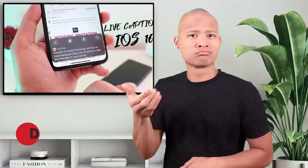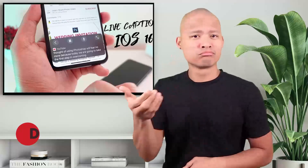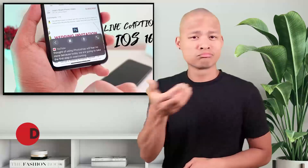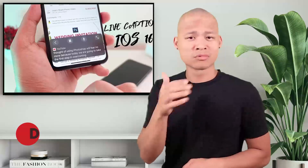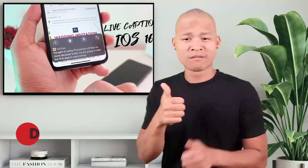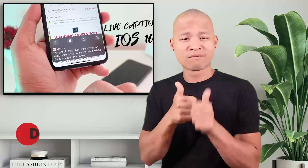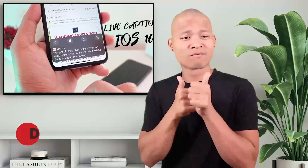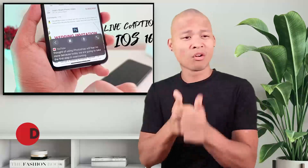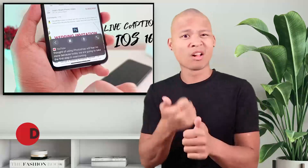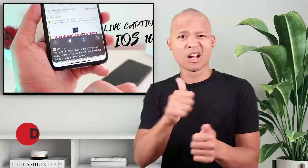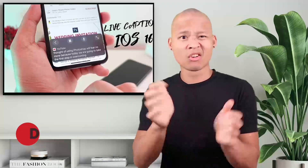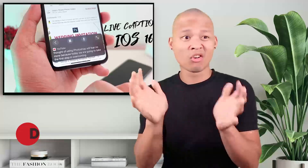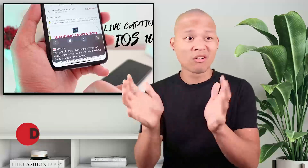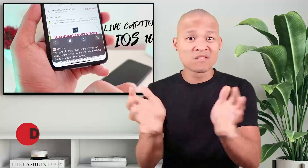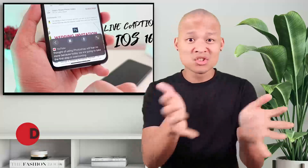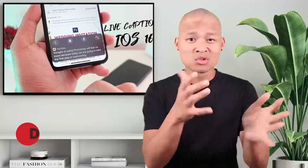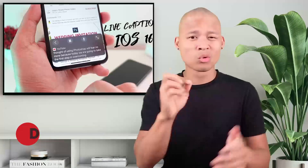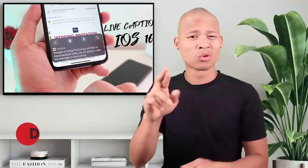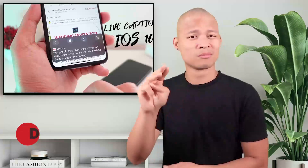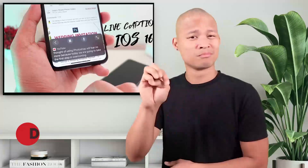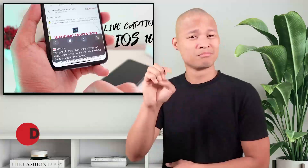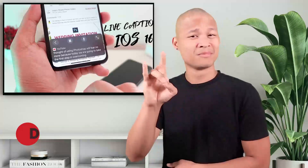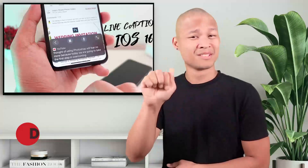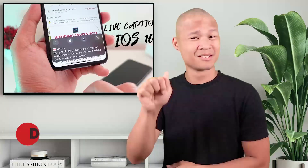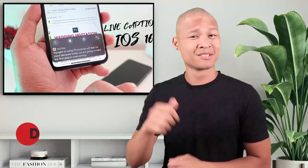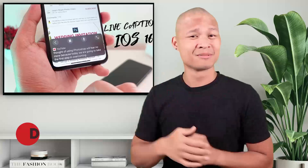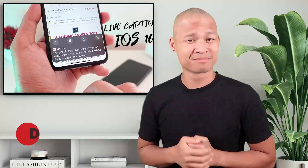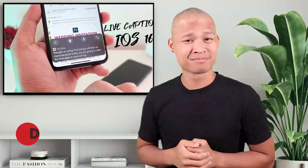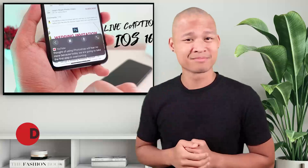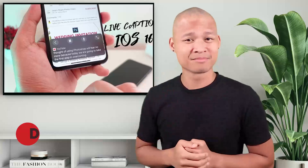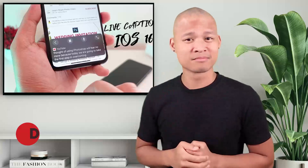and follow along more easily with conversations and media."